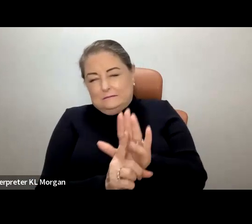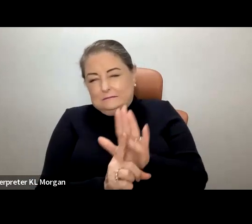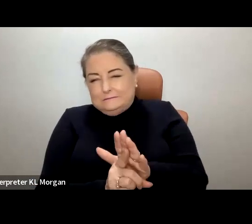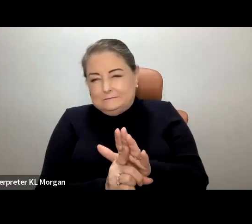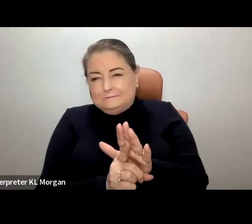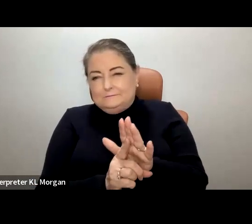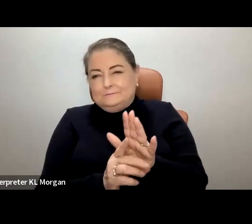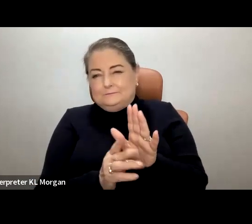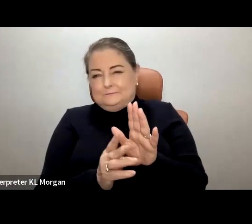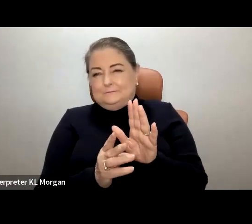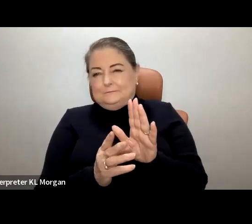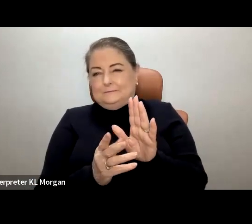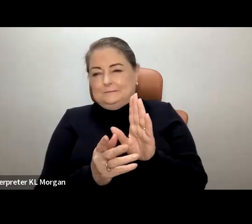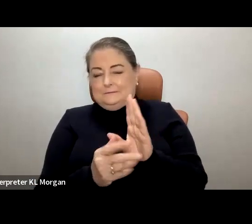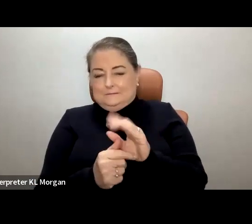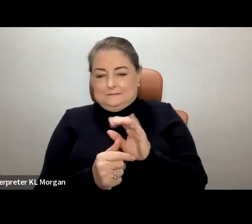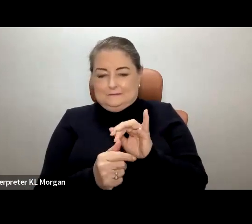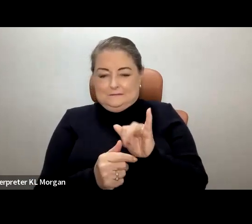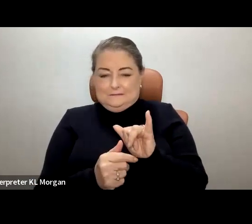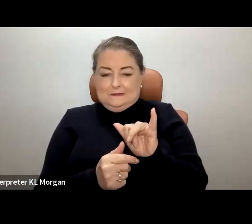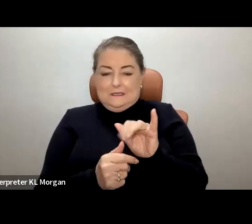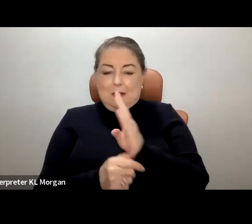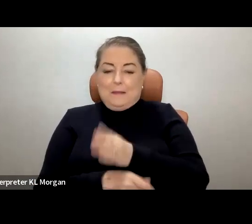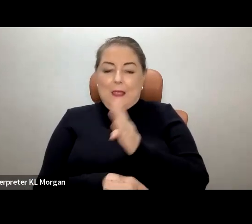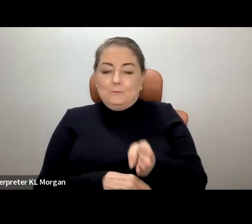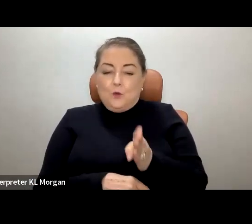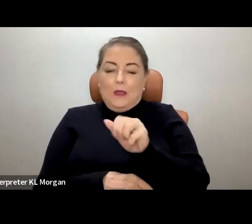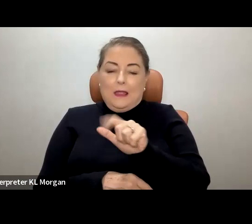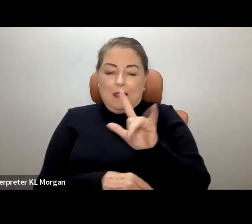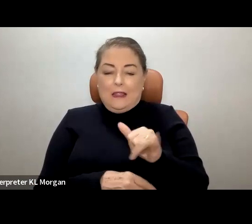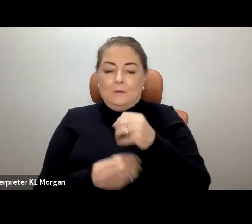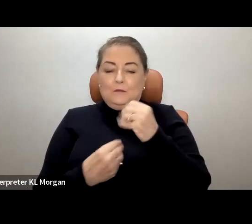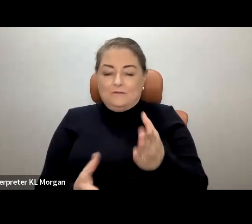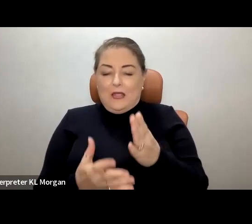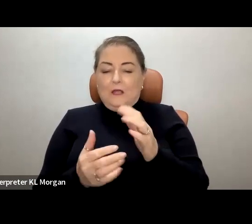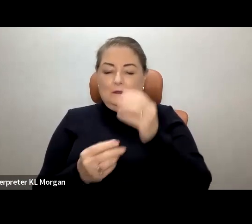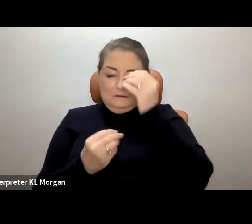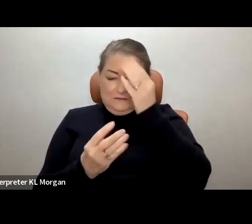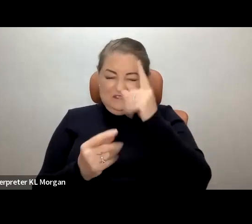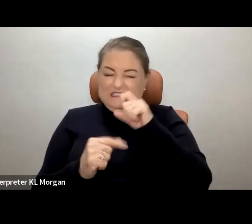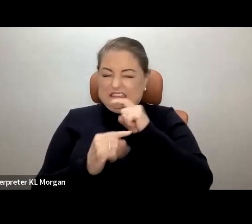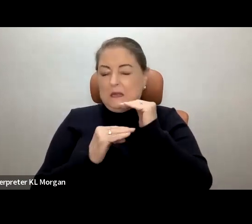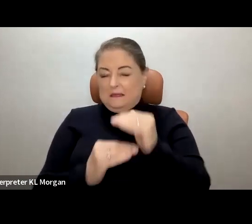the Blackboard ally provide you with information and how to use the tool. It's kind of limited? I think you have to have more